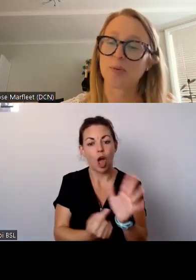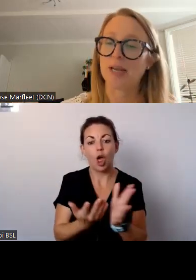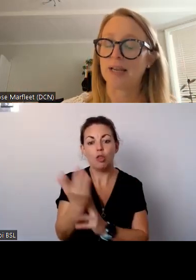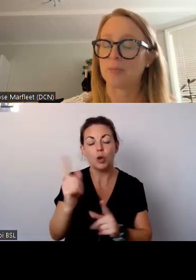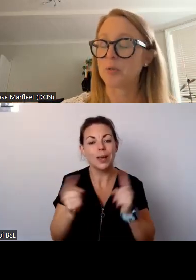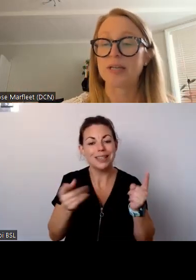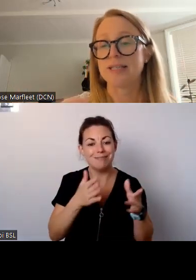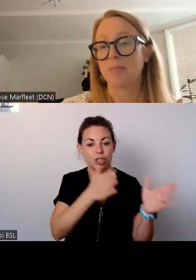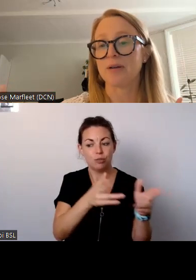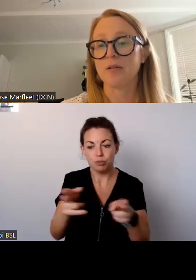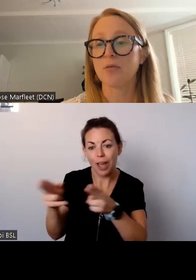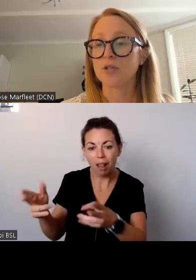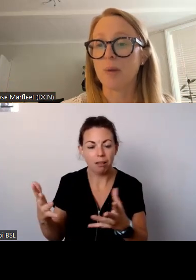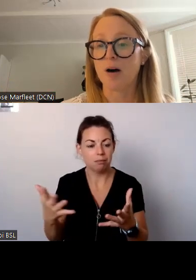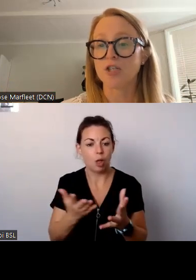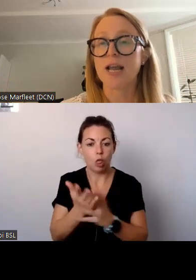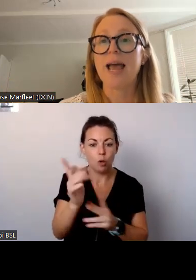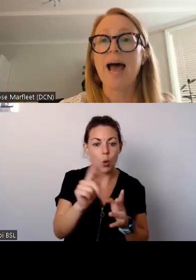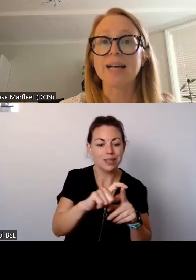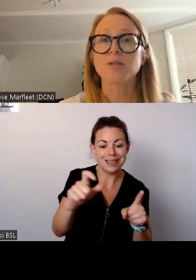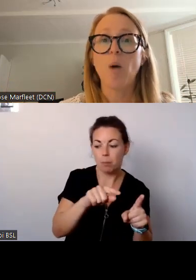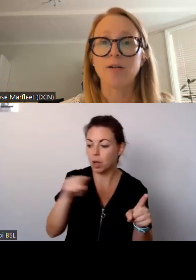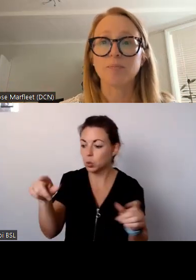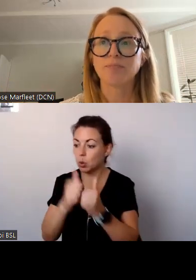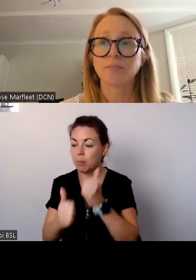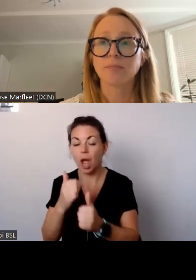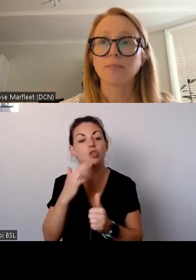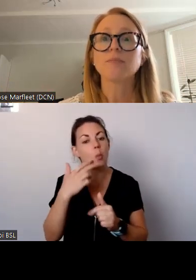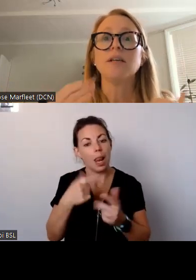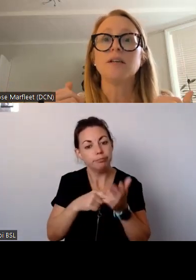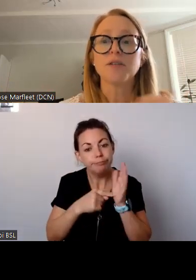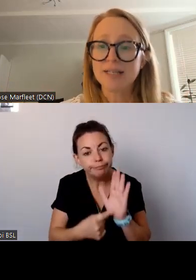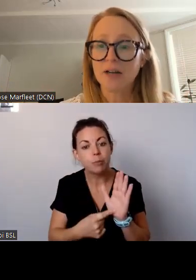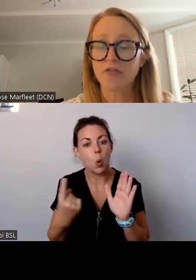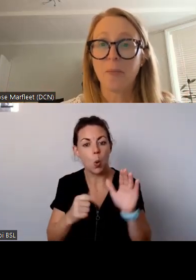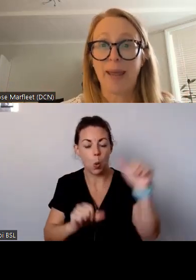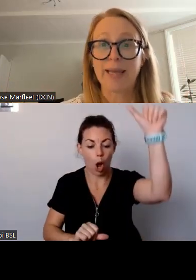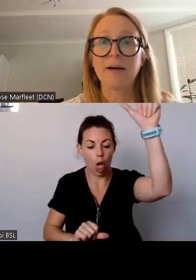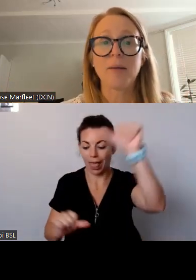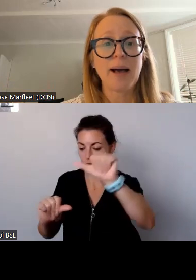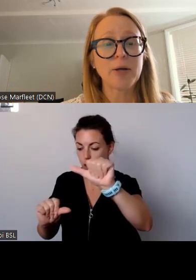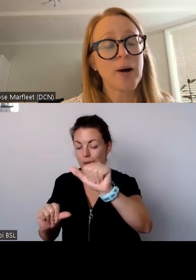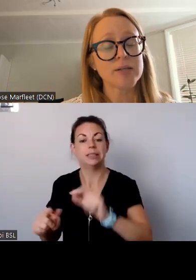between December through to March as well. That's enough from me. I'm now going to pass